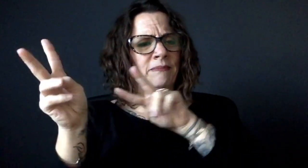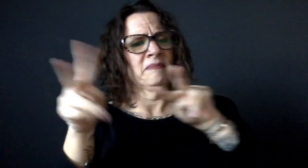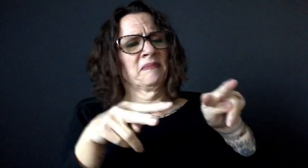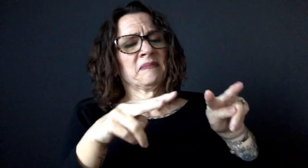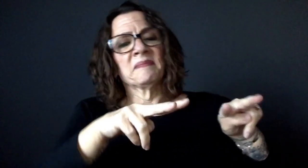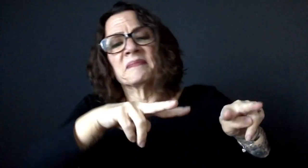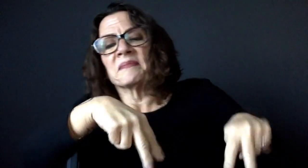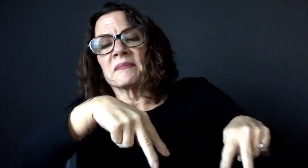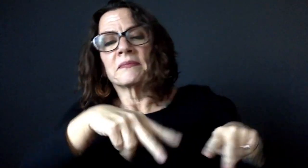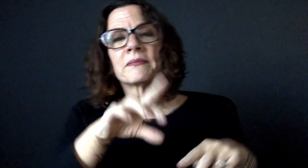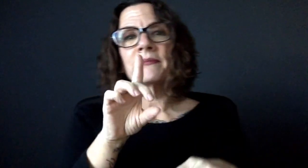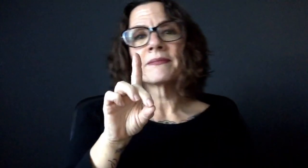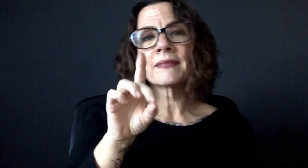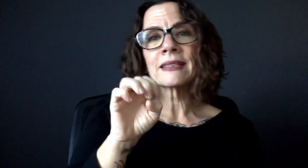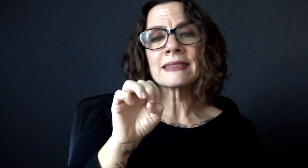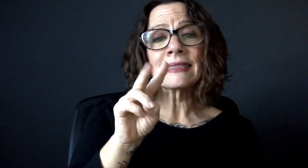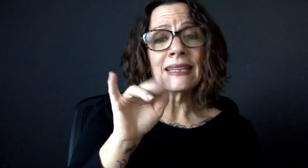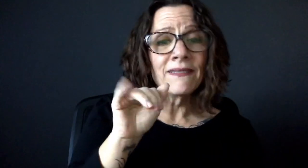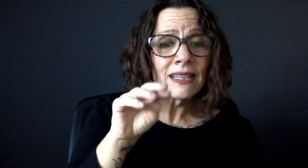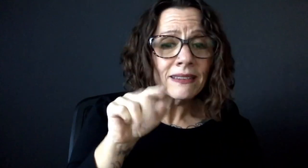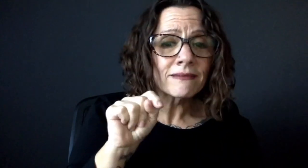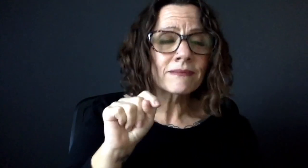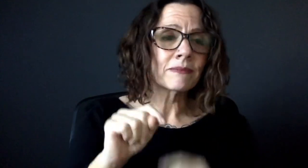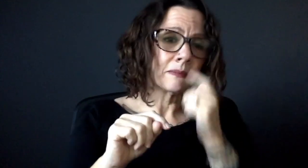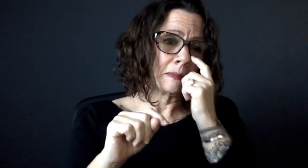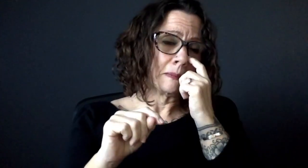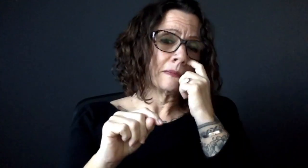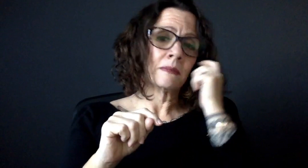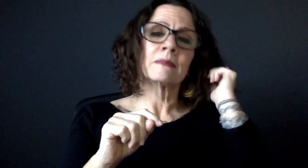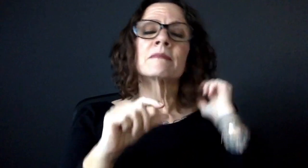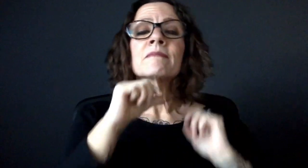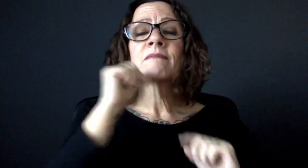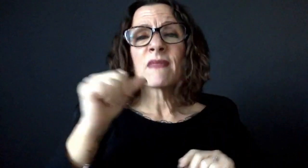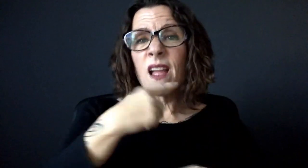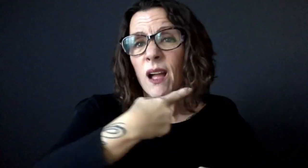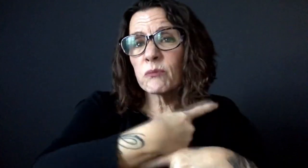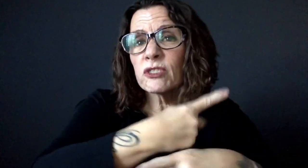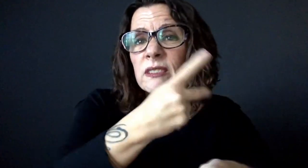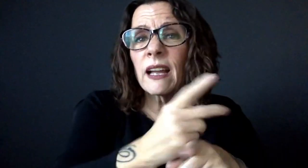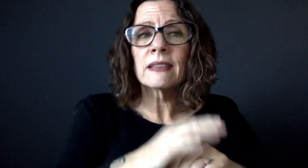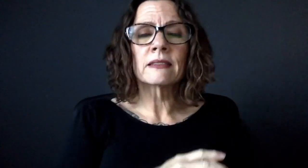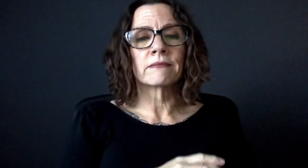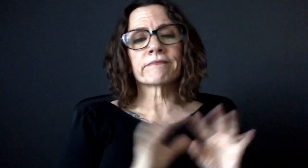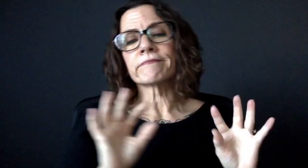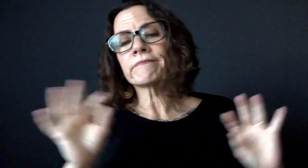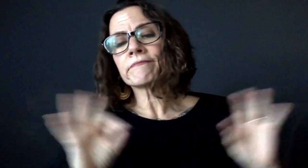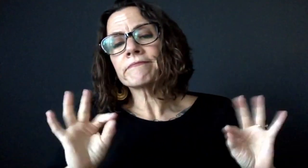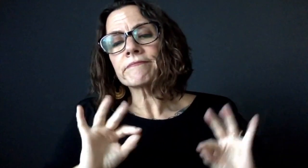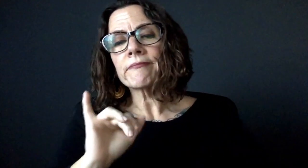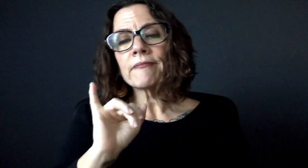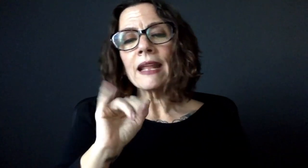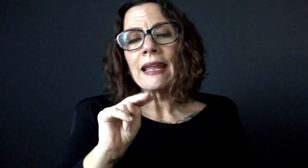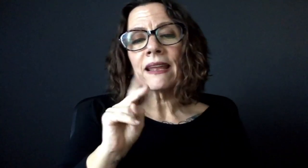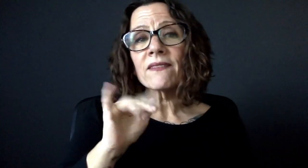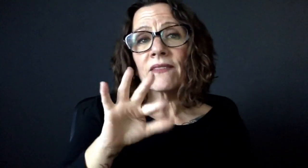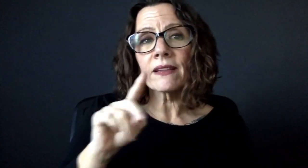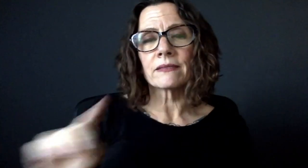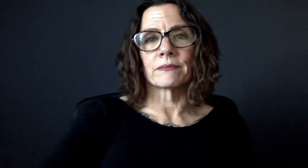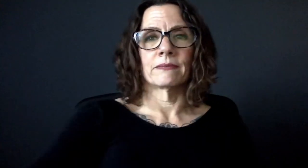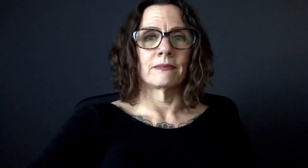have been deemed “deviant”, “unproductive”, “invalid.”